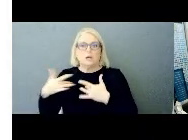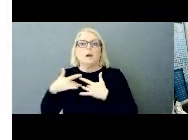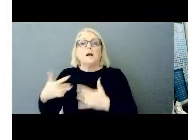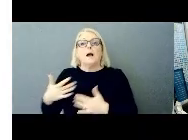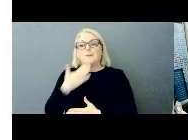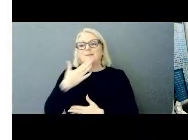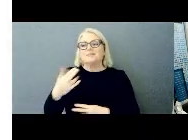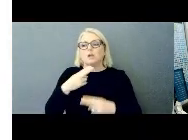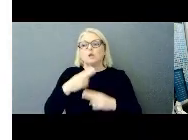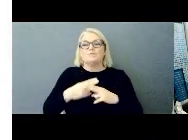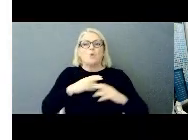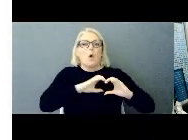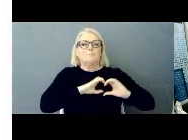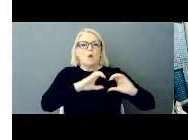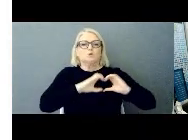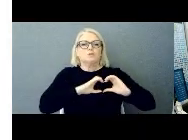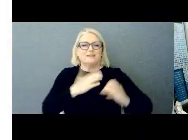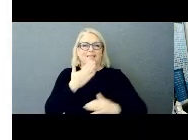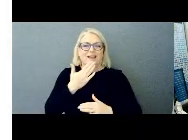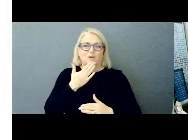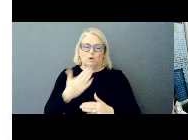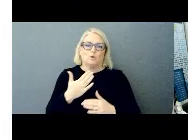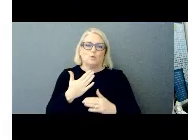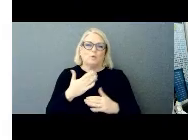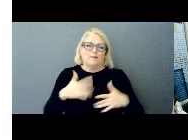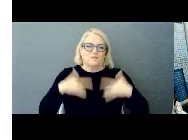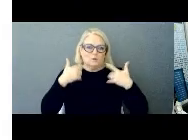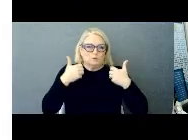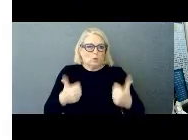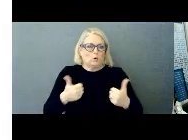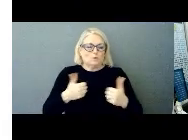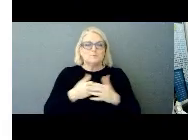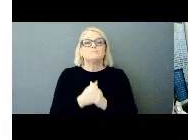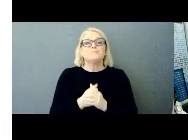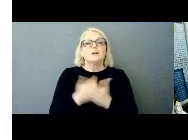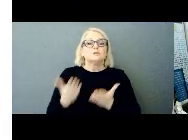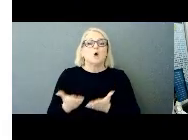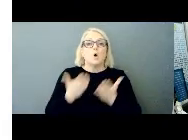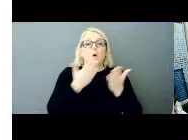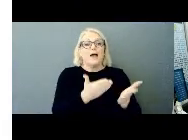That always makes you feel good when you're doing a webinar. And I'll hand over to Christine.